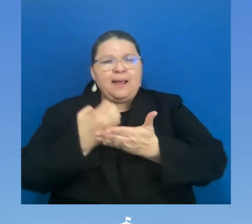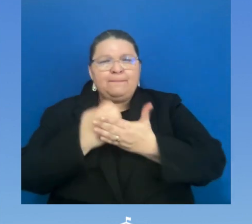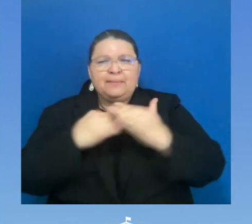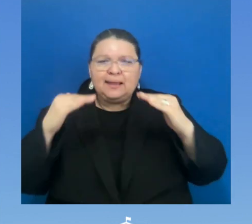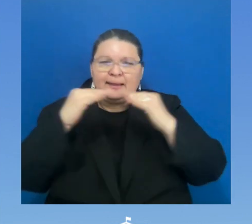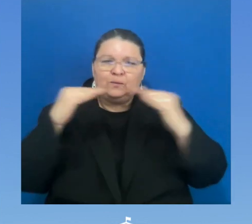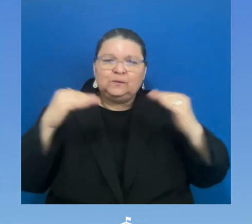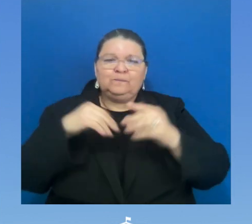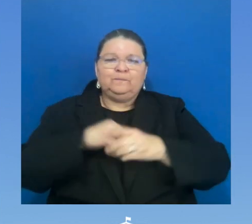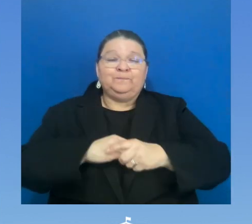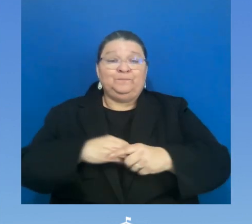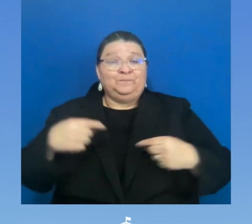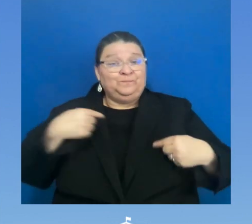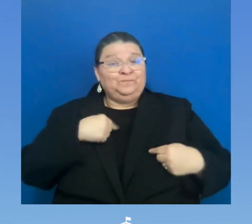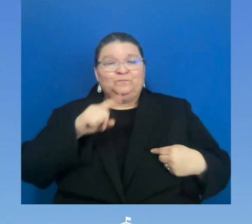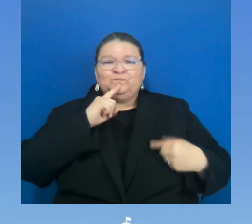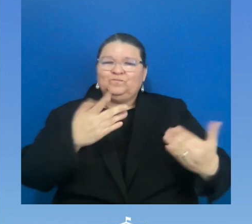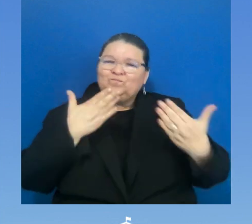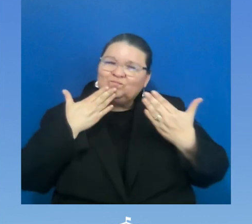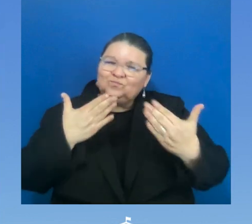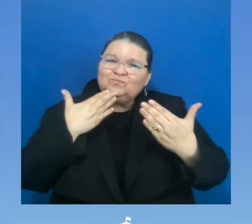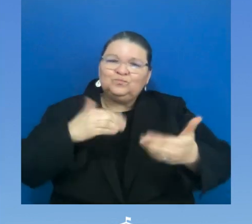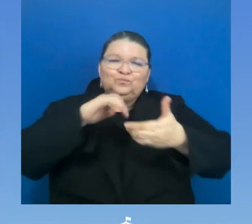to make equal pay day a reality for all.